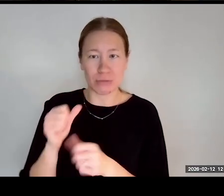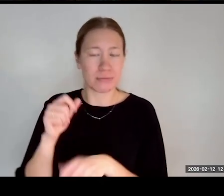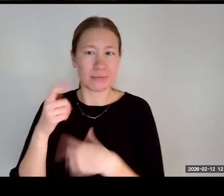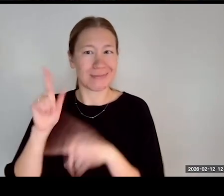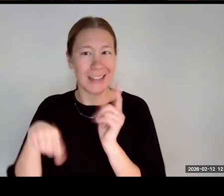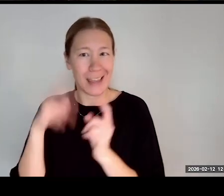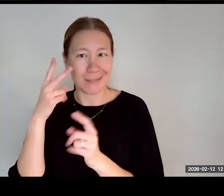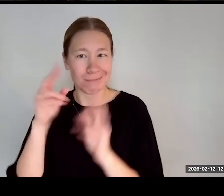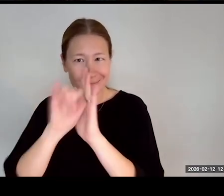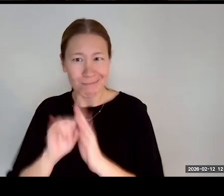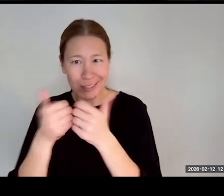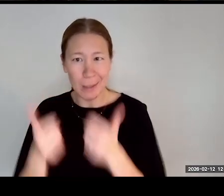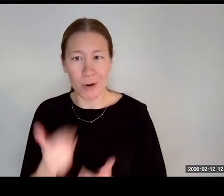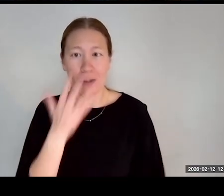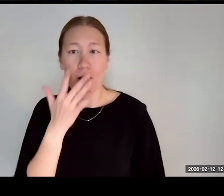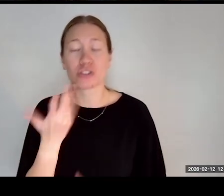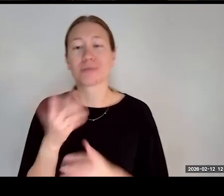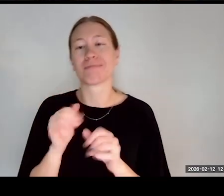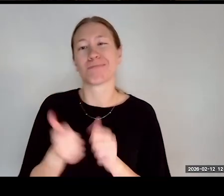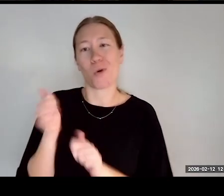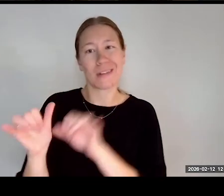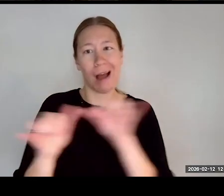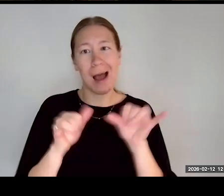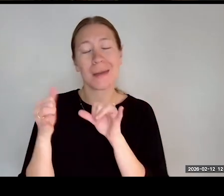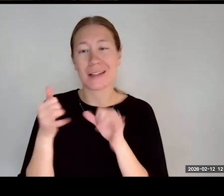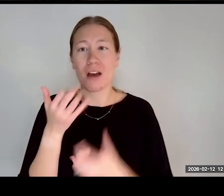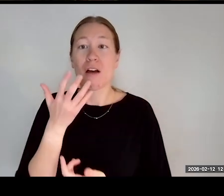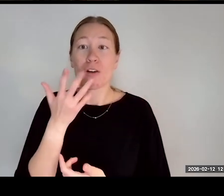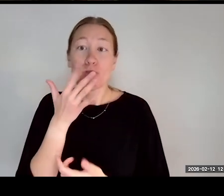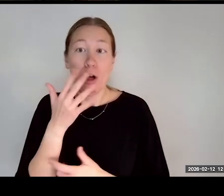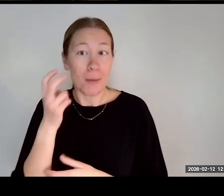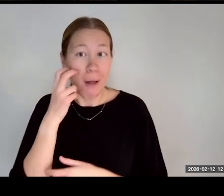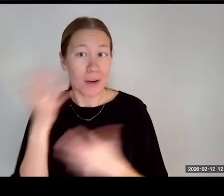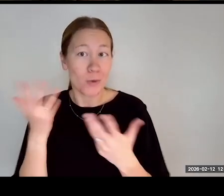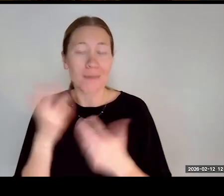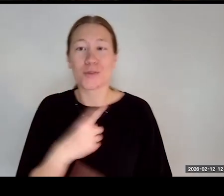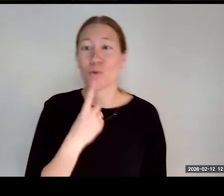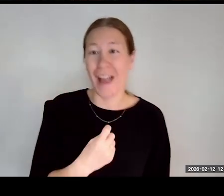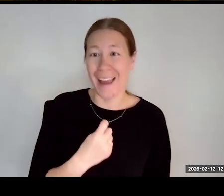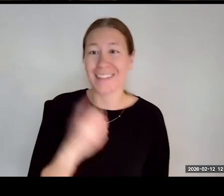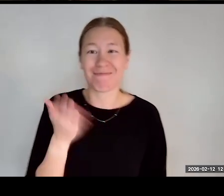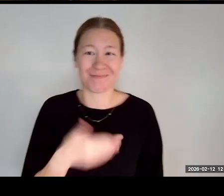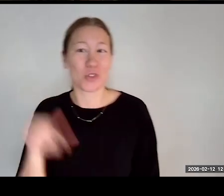The most common type of color vision deficiency is red green deficiency, but there are other kinds. And so it is important to keep